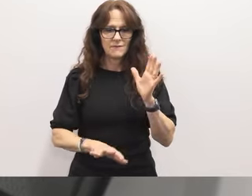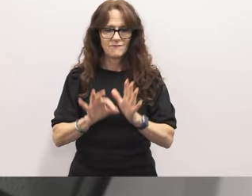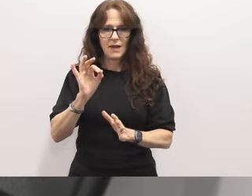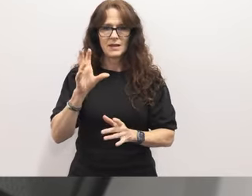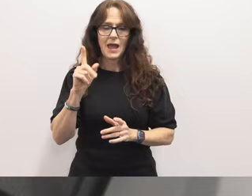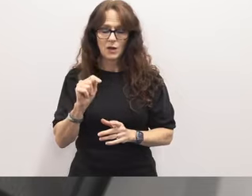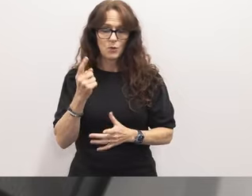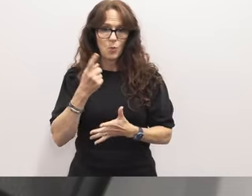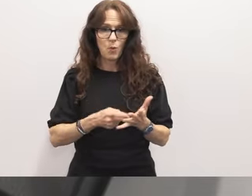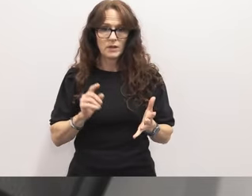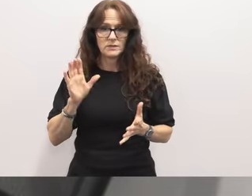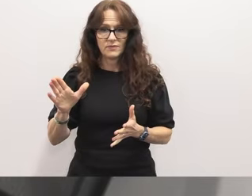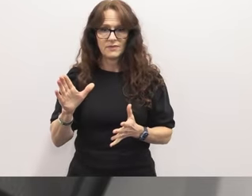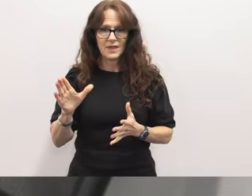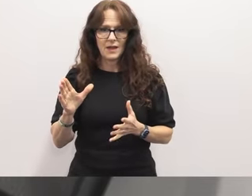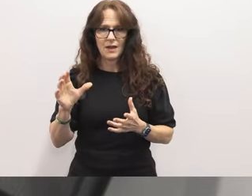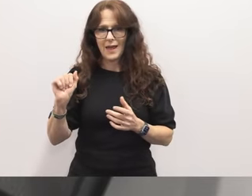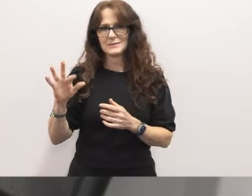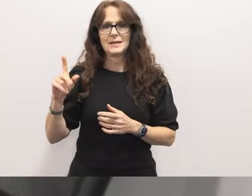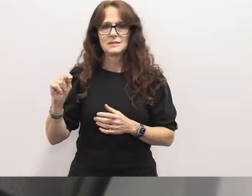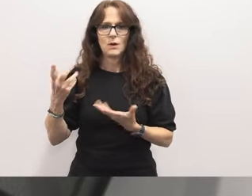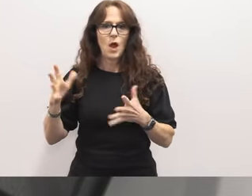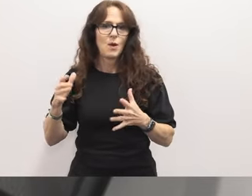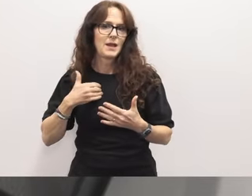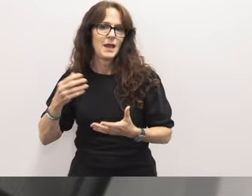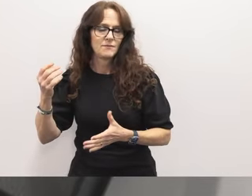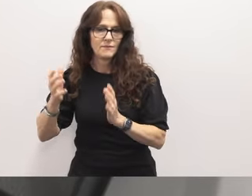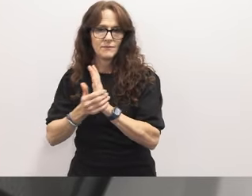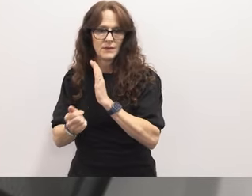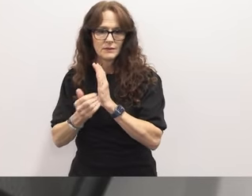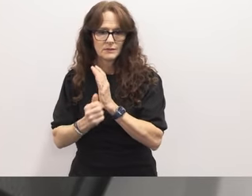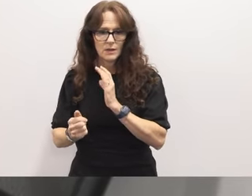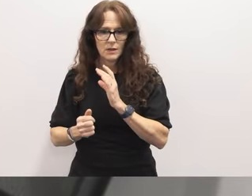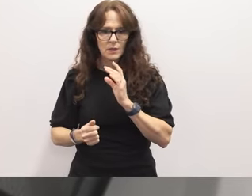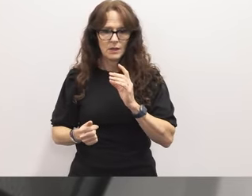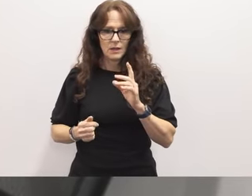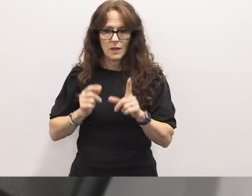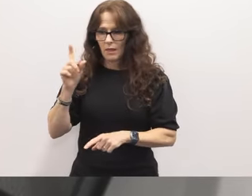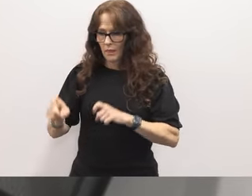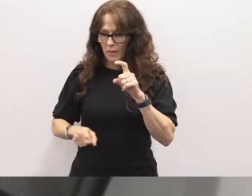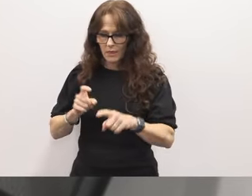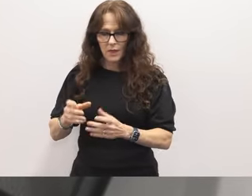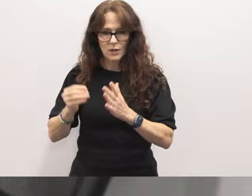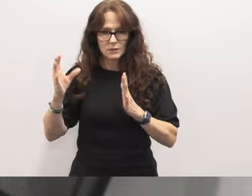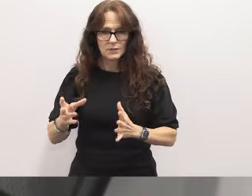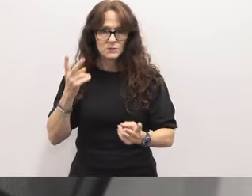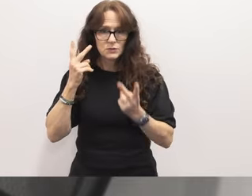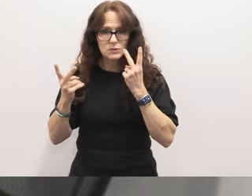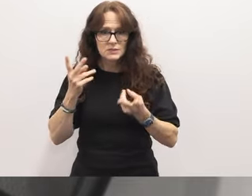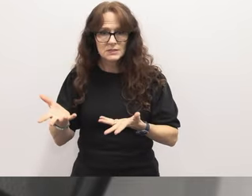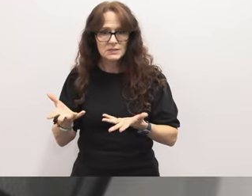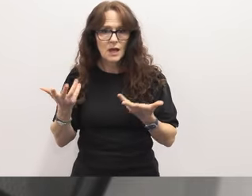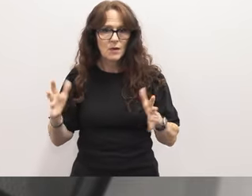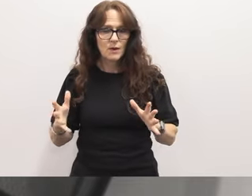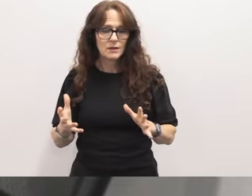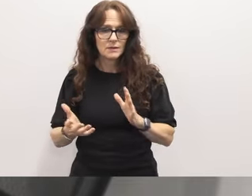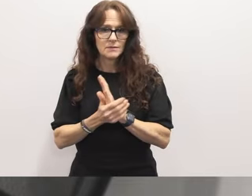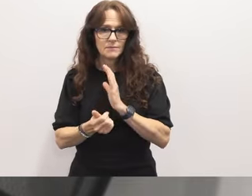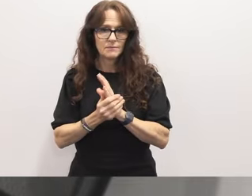what are their assets that they can bring? What type of surveys can we give our students? How can we build those relationships?